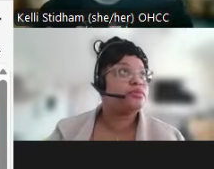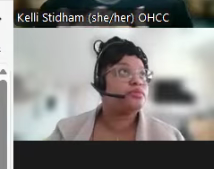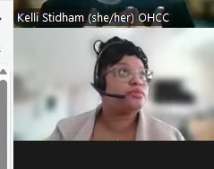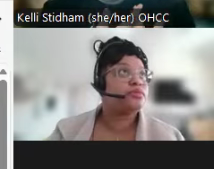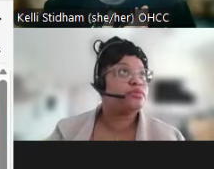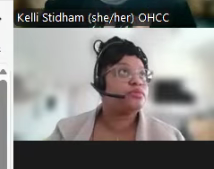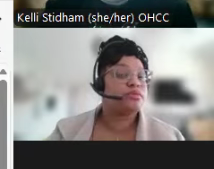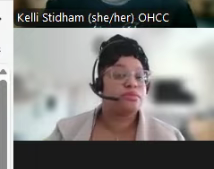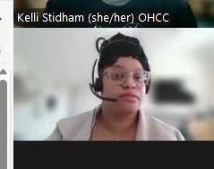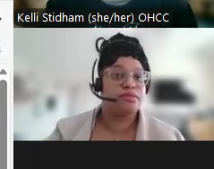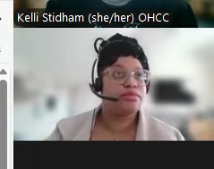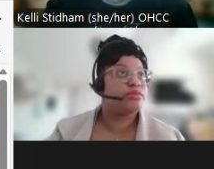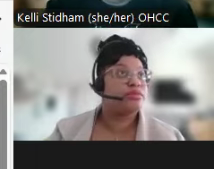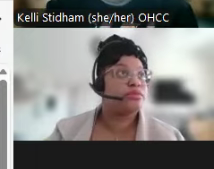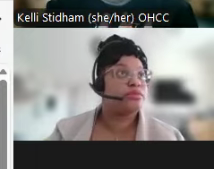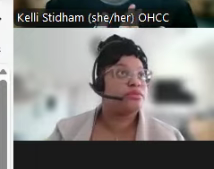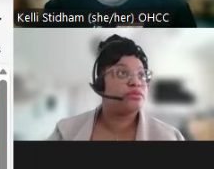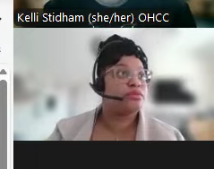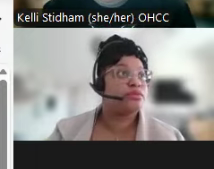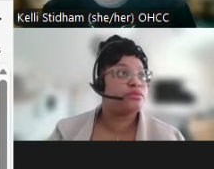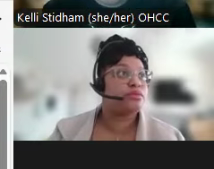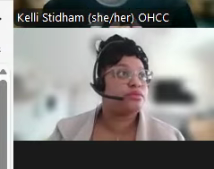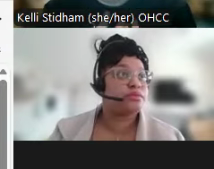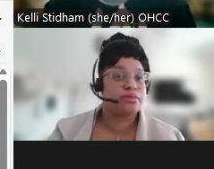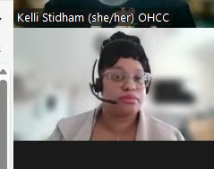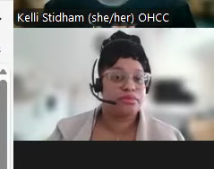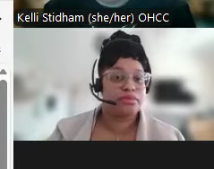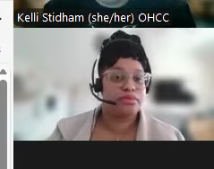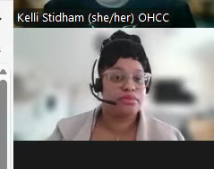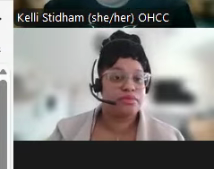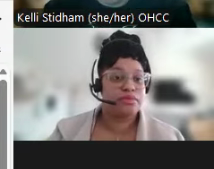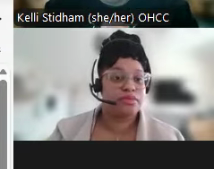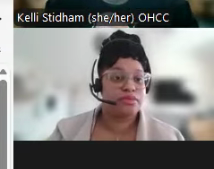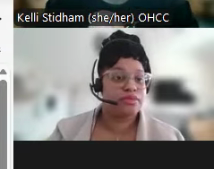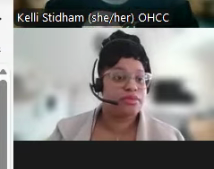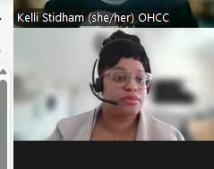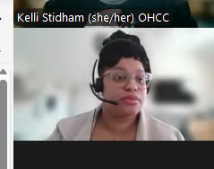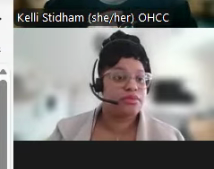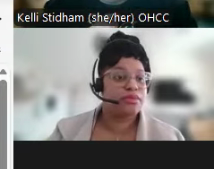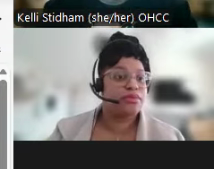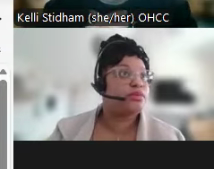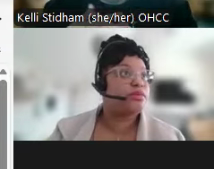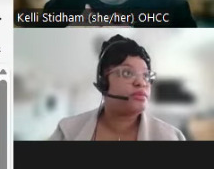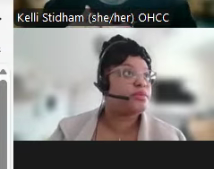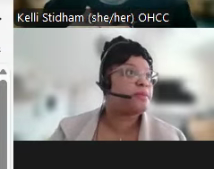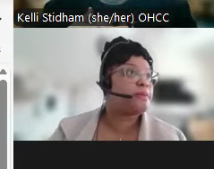but not necessarily the classes, so you're not in PACE and you don't want to